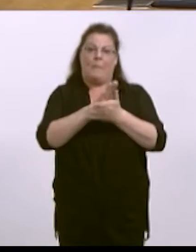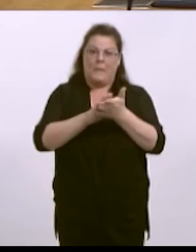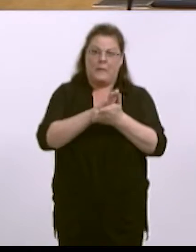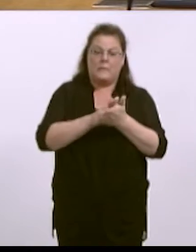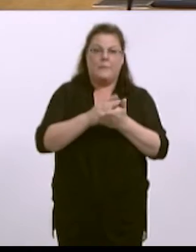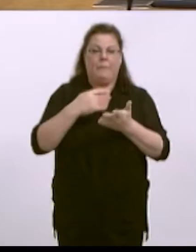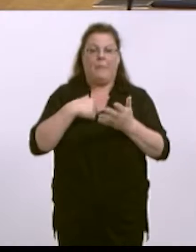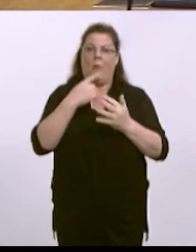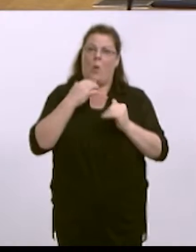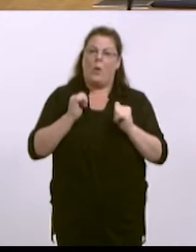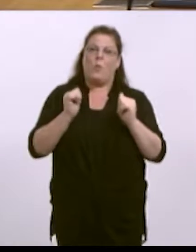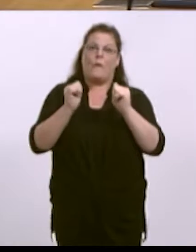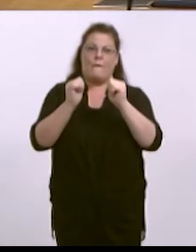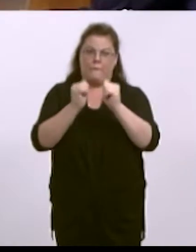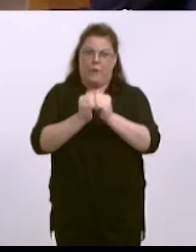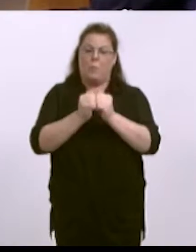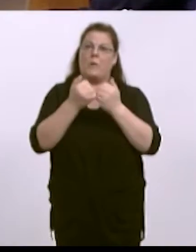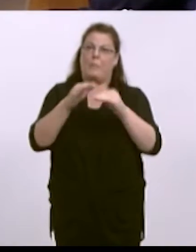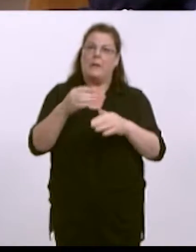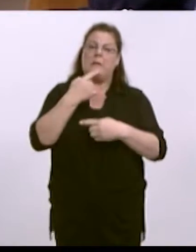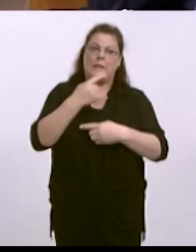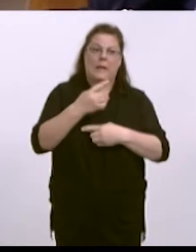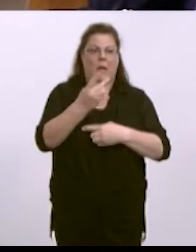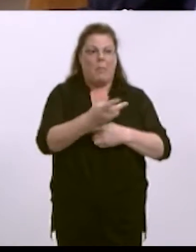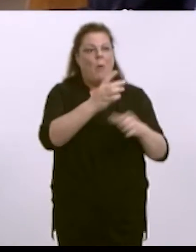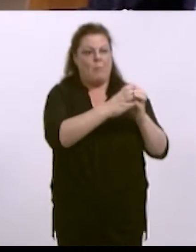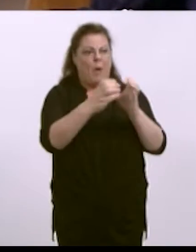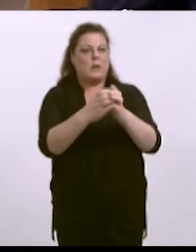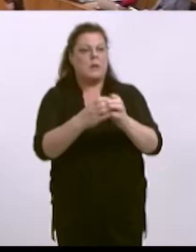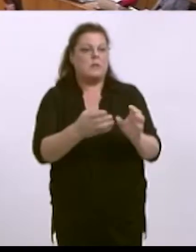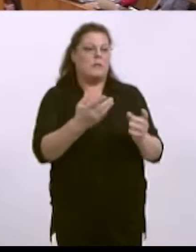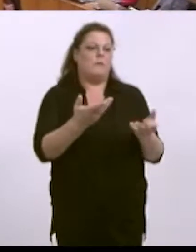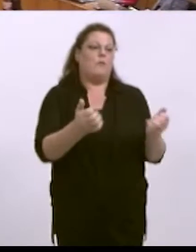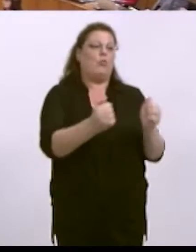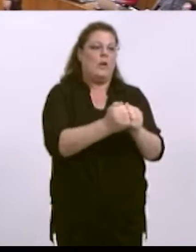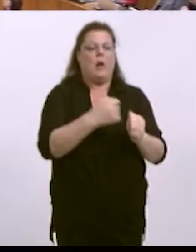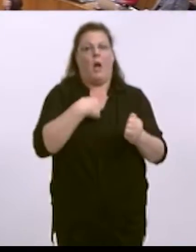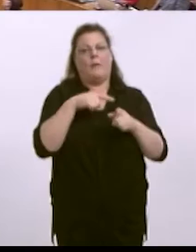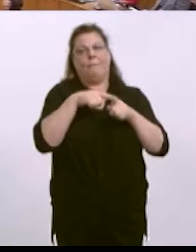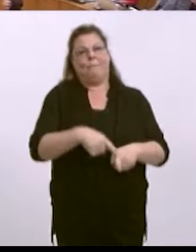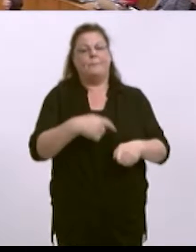Y Llywydd / The Llywydd: Rwyín galw yn awr am gwestiynau gan arweinwyr y pleidiau iír